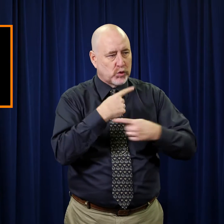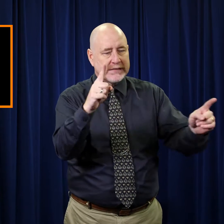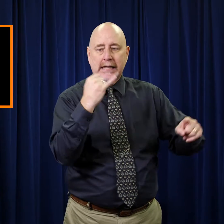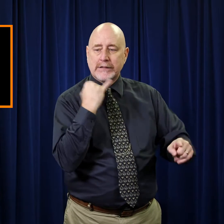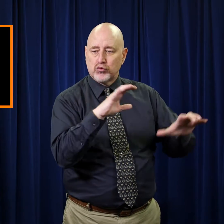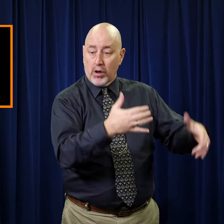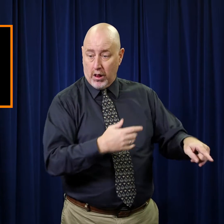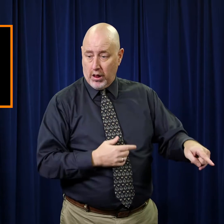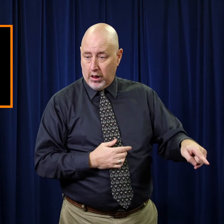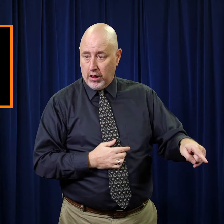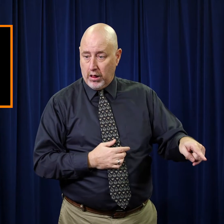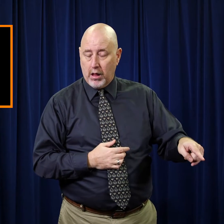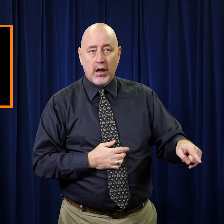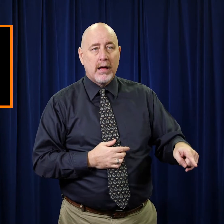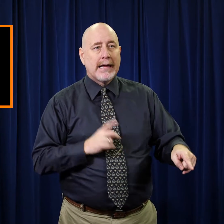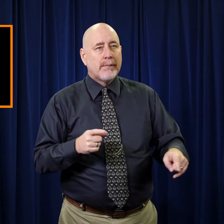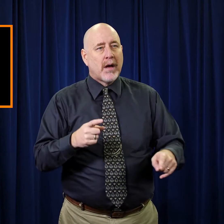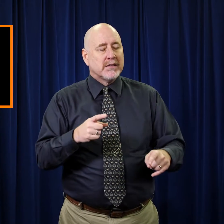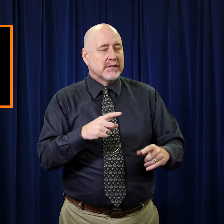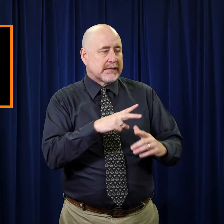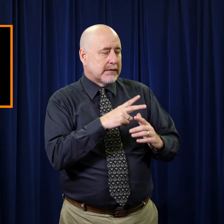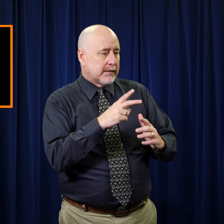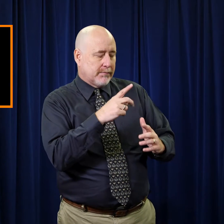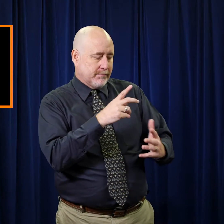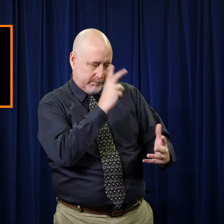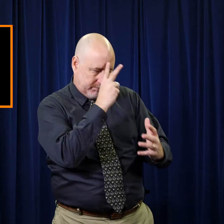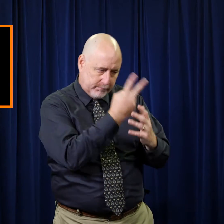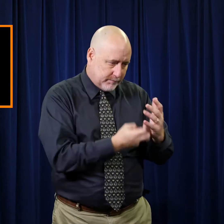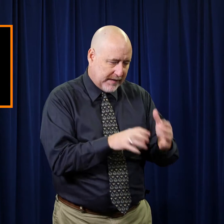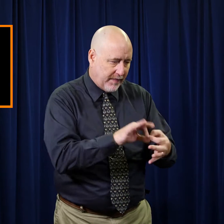words which you will speak unto the children of Israel." He's got to get inside of them.